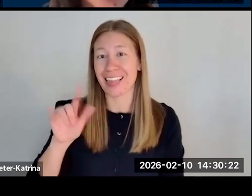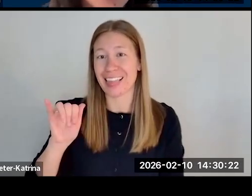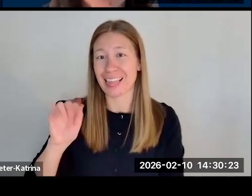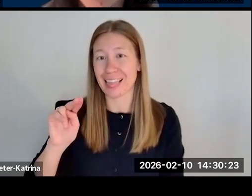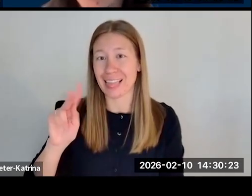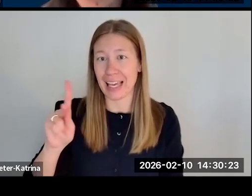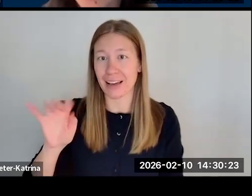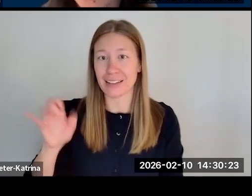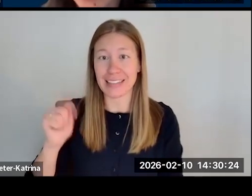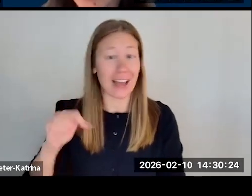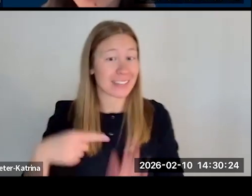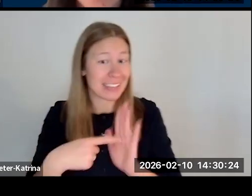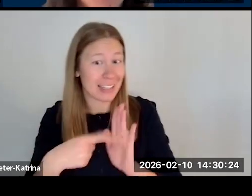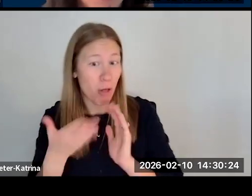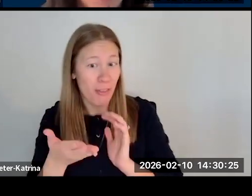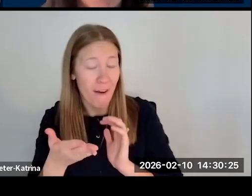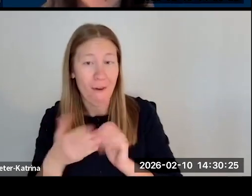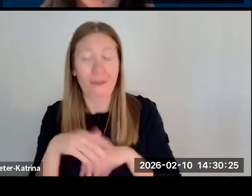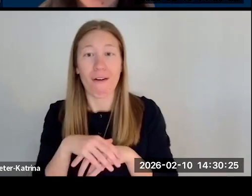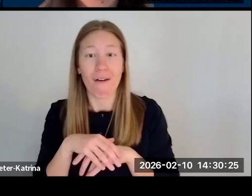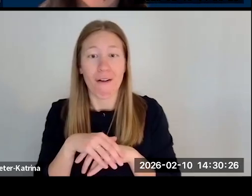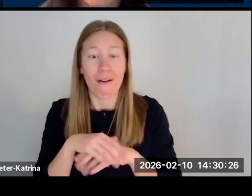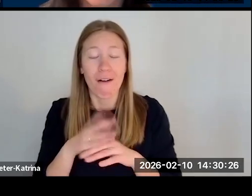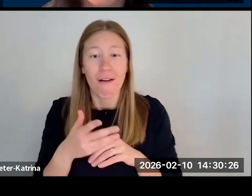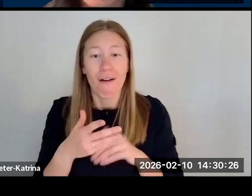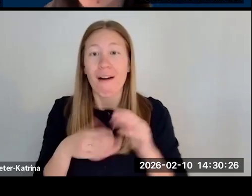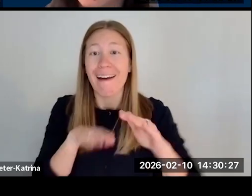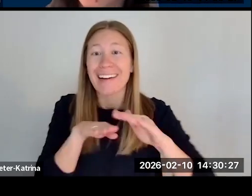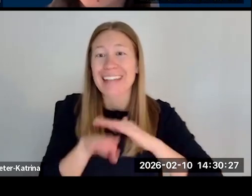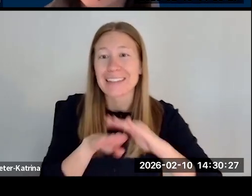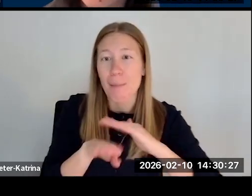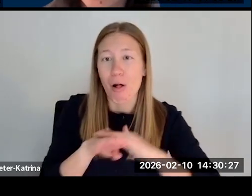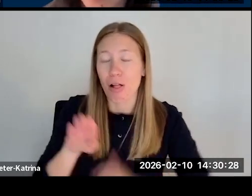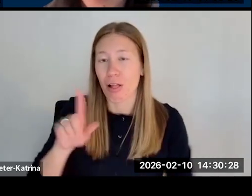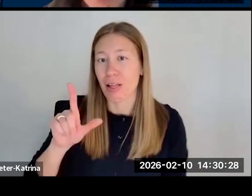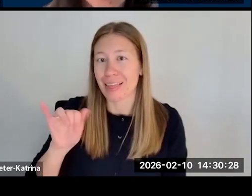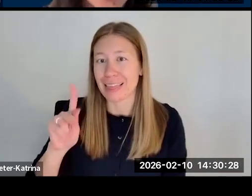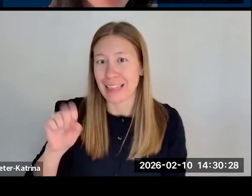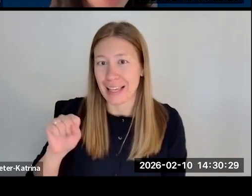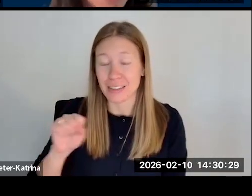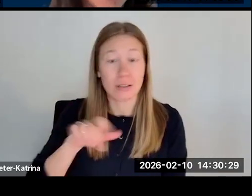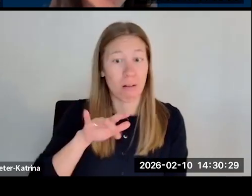which is accessible links. And if I click on it, it will take me to a webpage